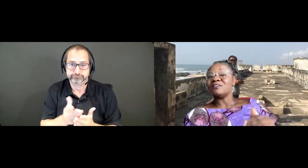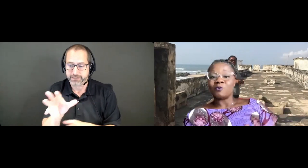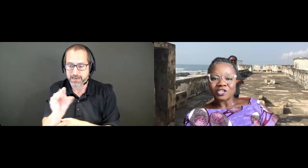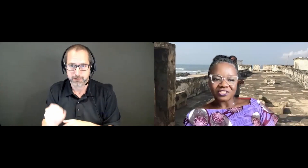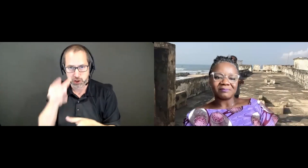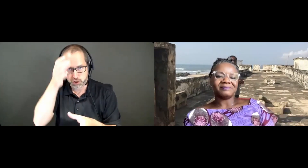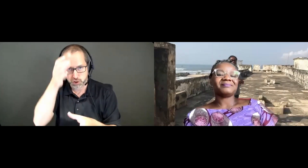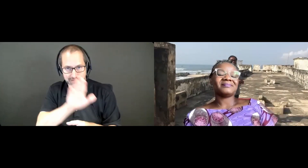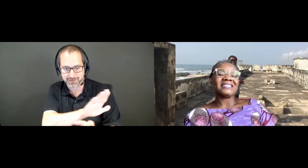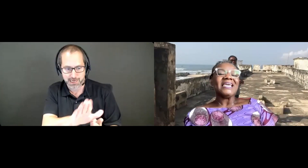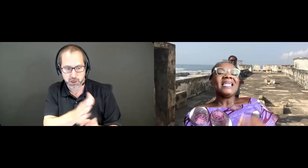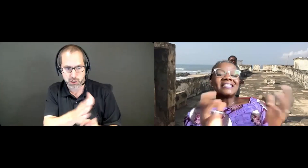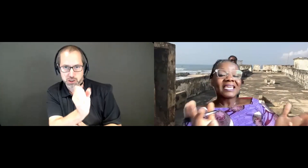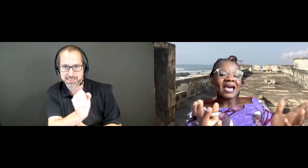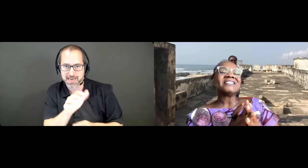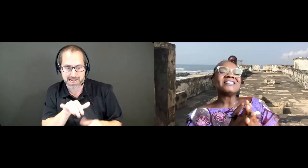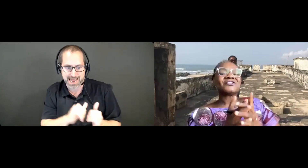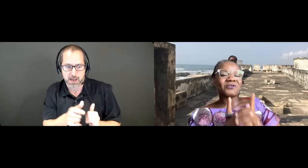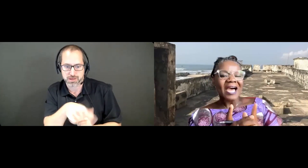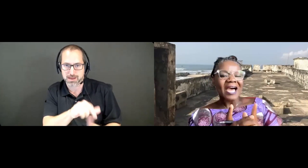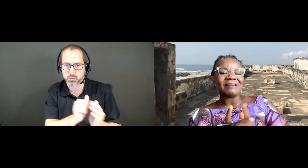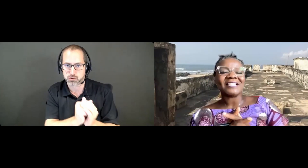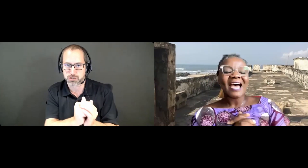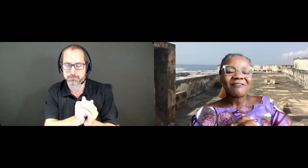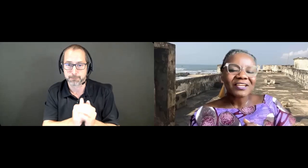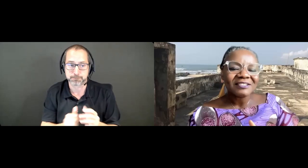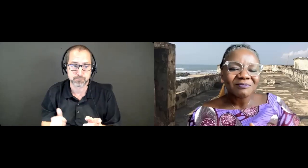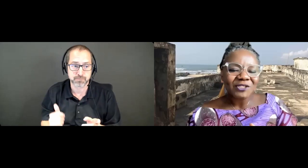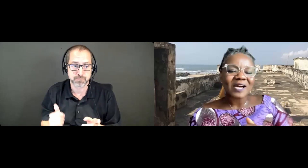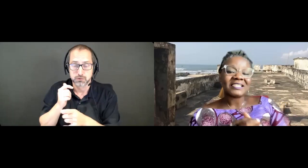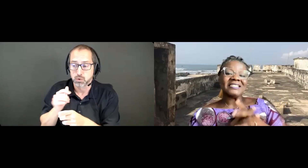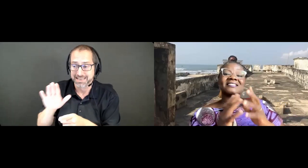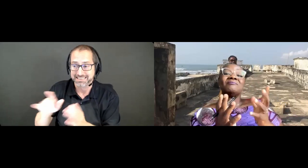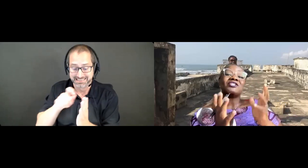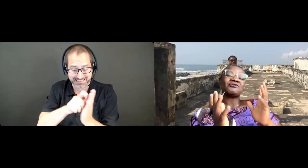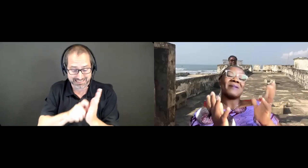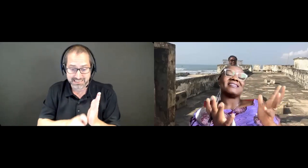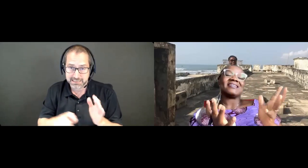of worship. In this account, Rattray described that African spirituality is similar to madness.